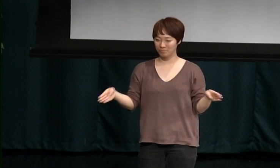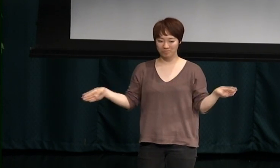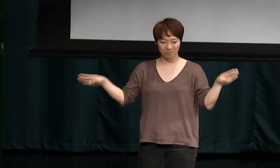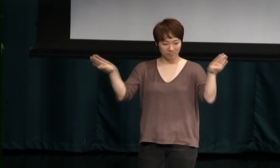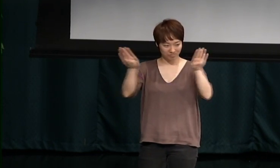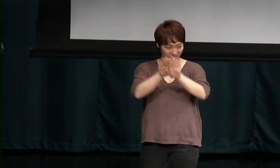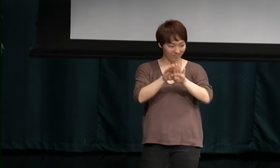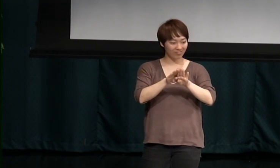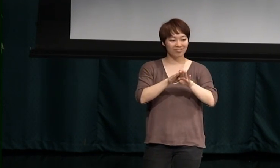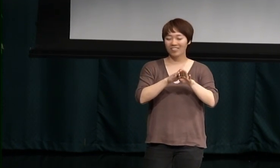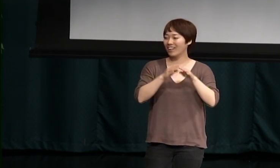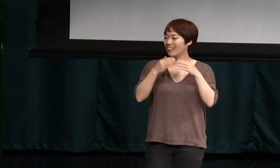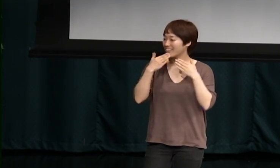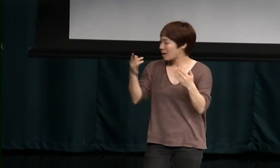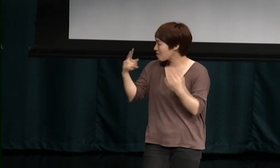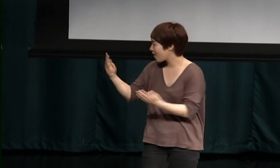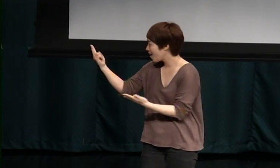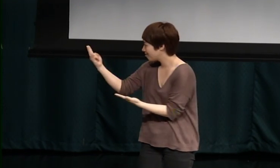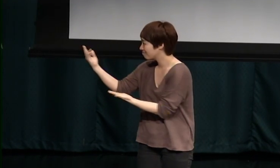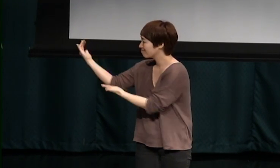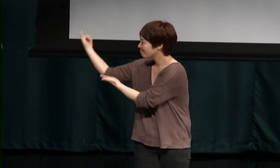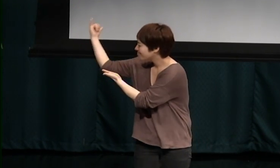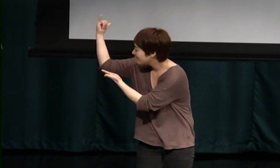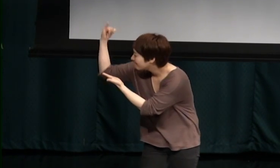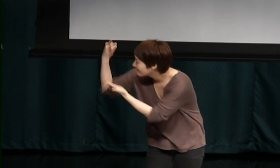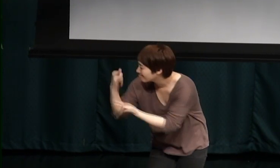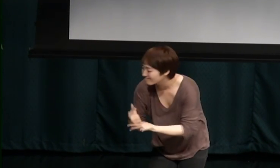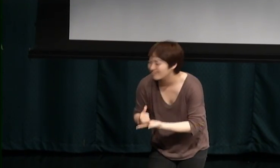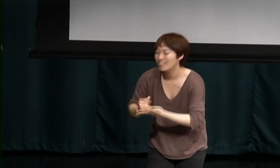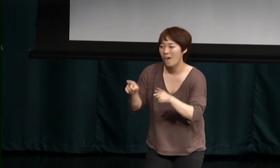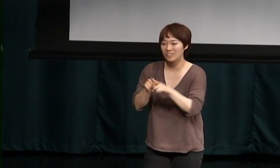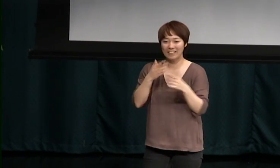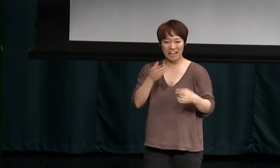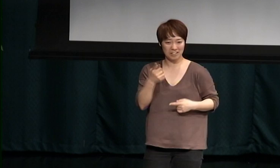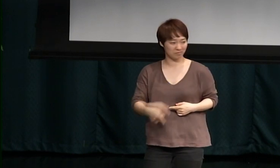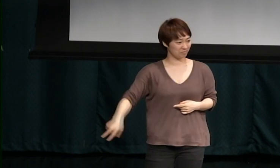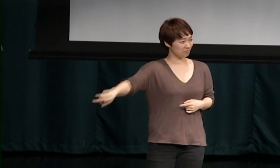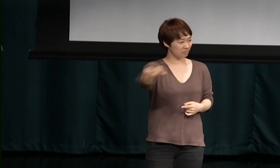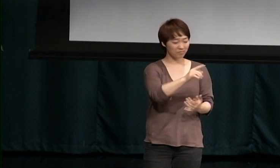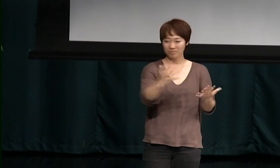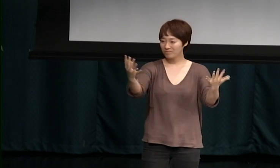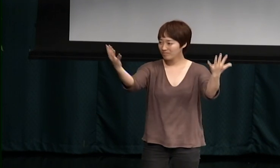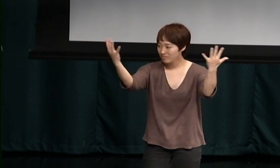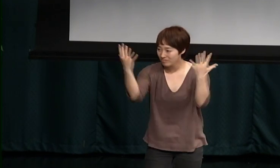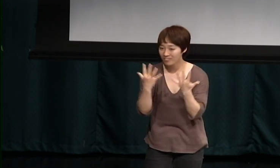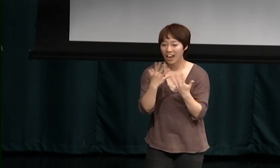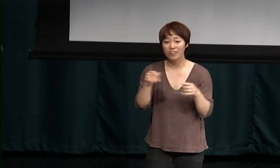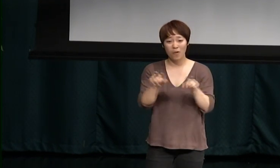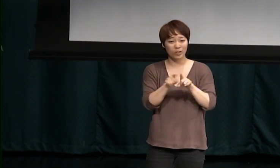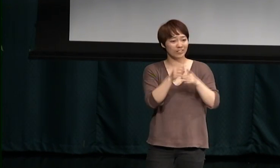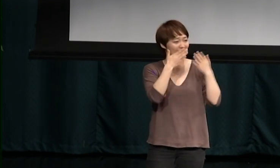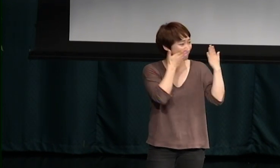but I'm so sorry. We are out of time. We are going to officially close for today. Thank you for taking those long trips to be with us